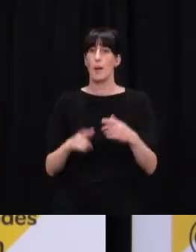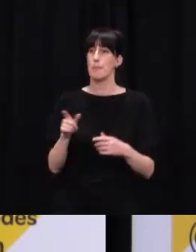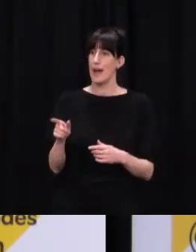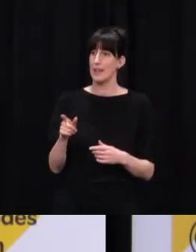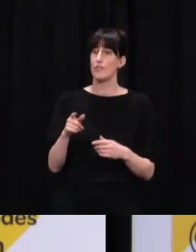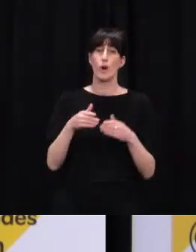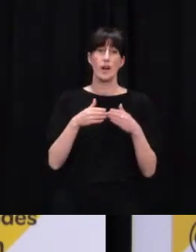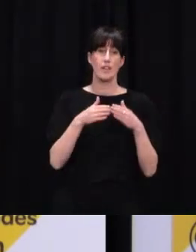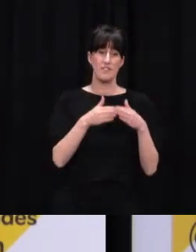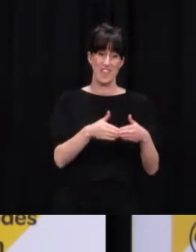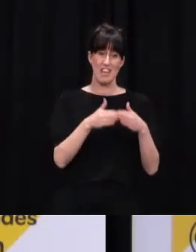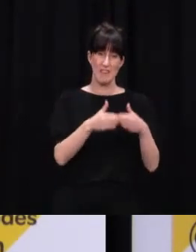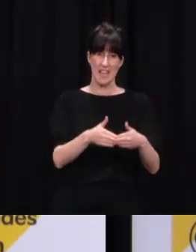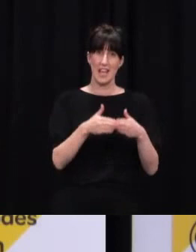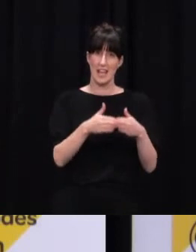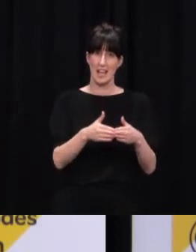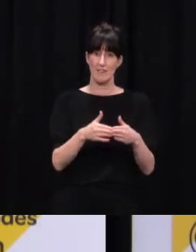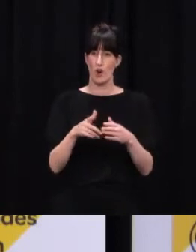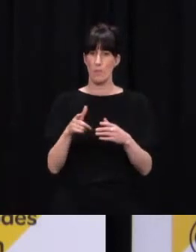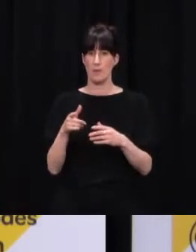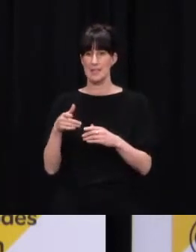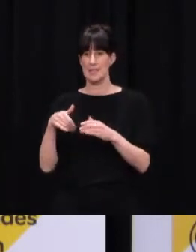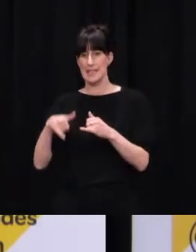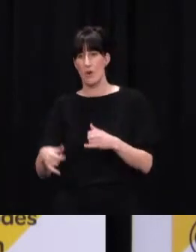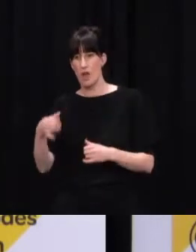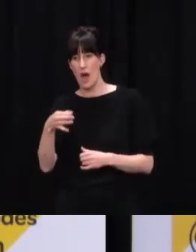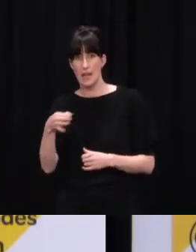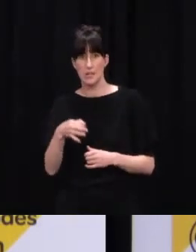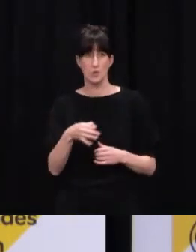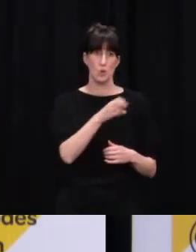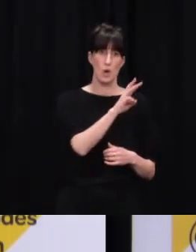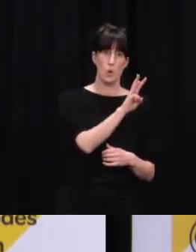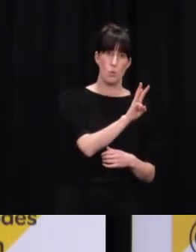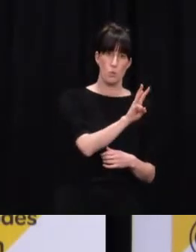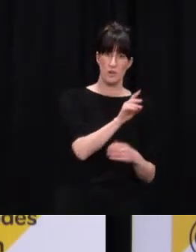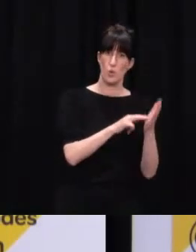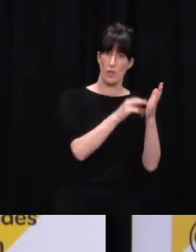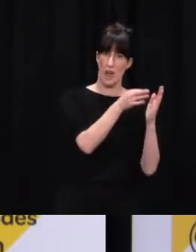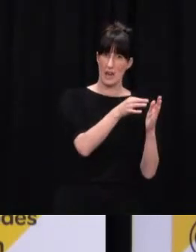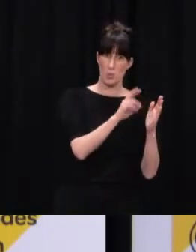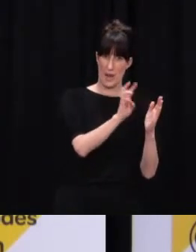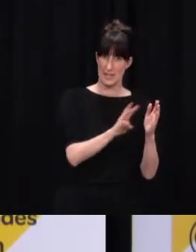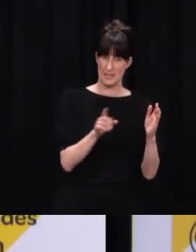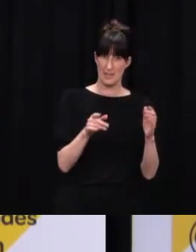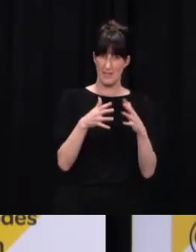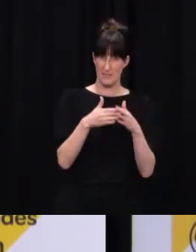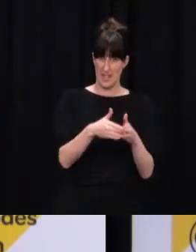the report, I referred to the fact we would be extending for